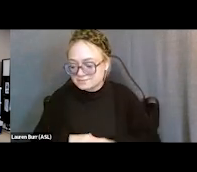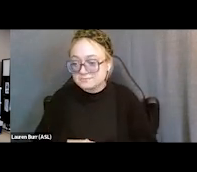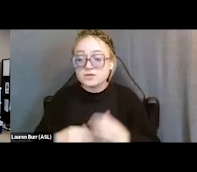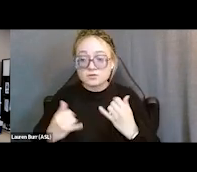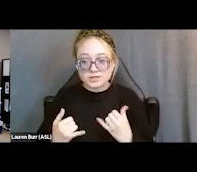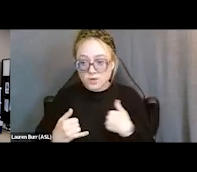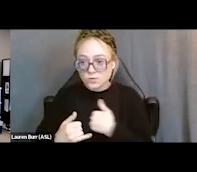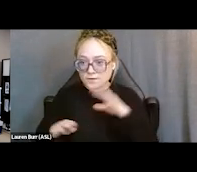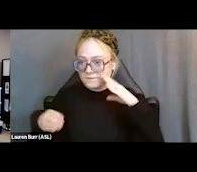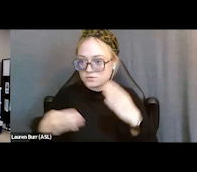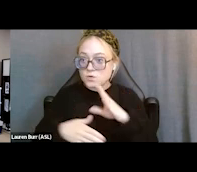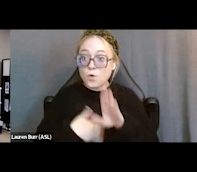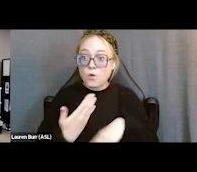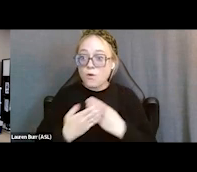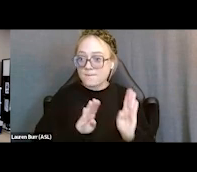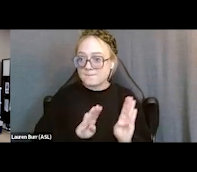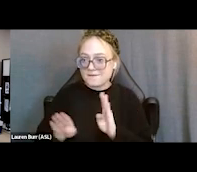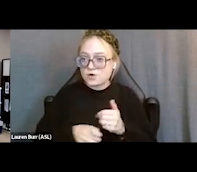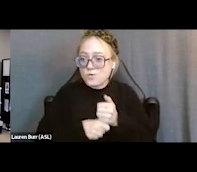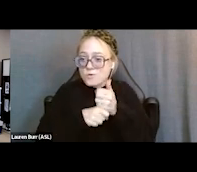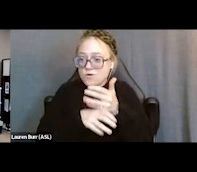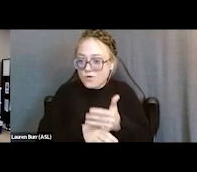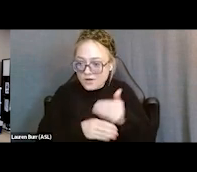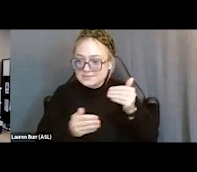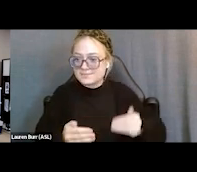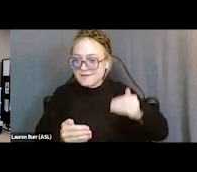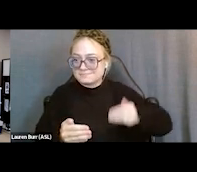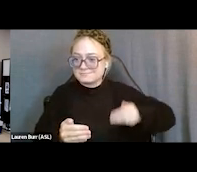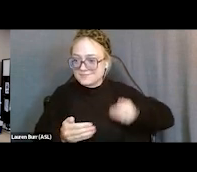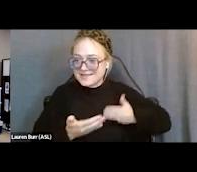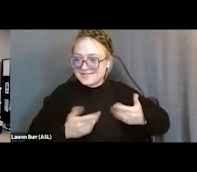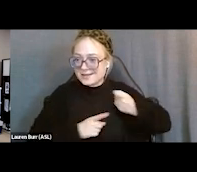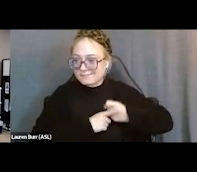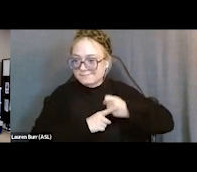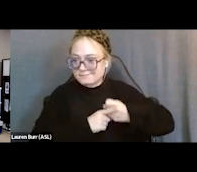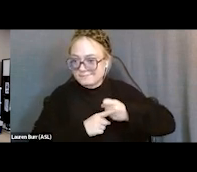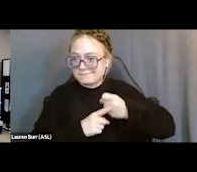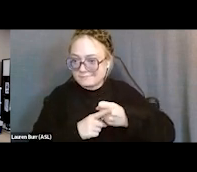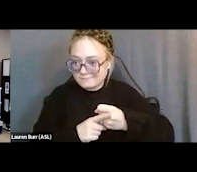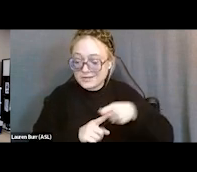is caused by events occurring in time and this behavior is understandable.